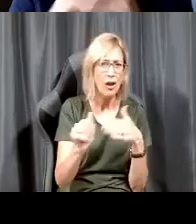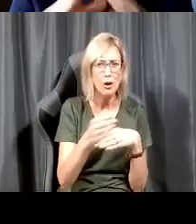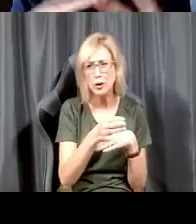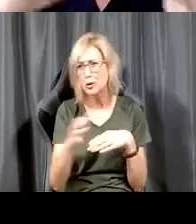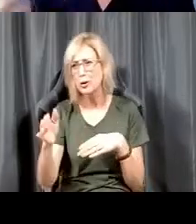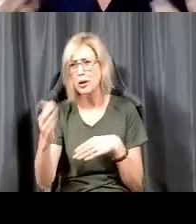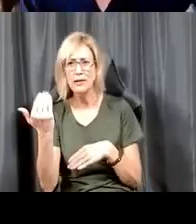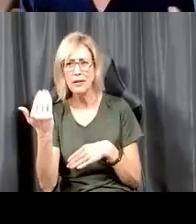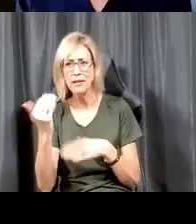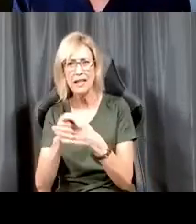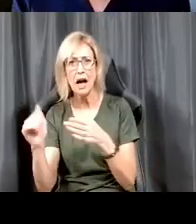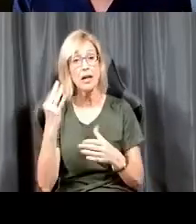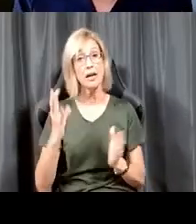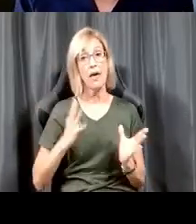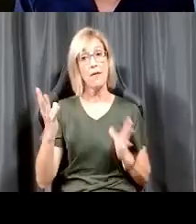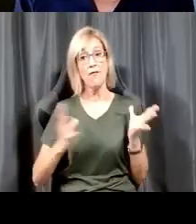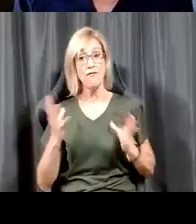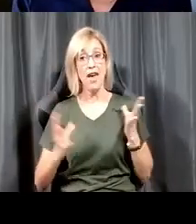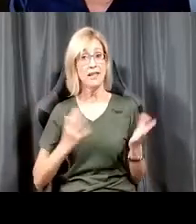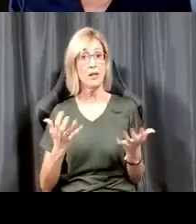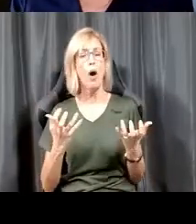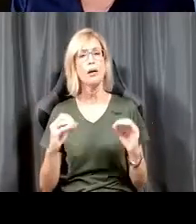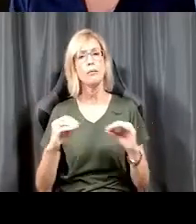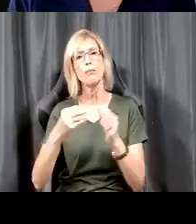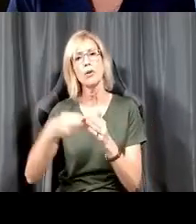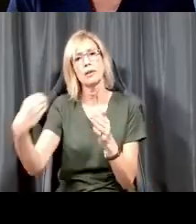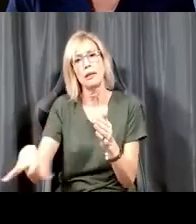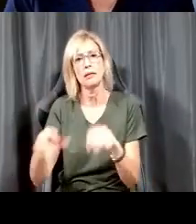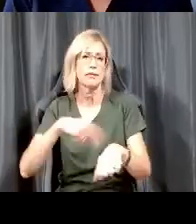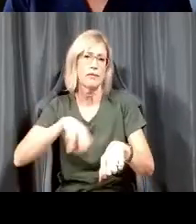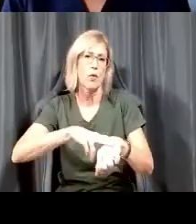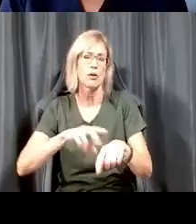you want real fancy stuff, it can get more expensive of course. But it doesn't have to be.